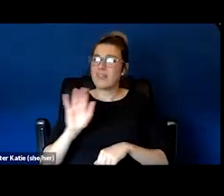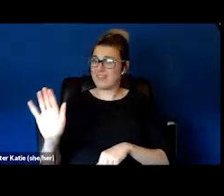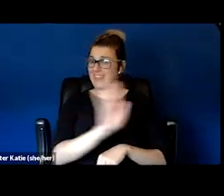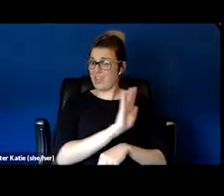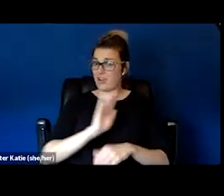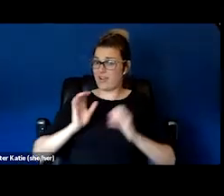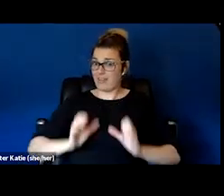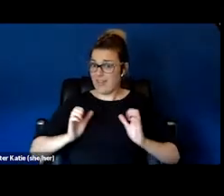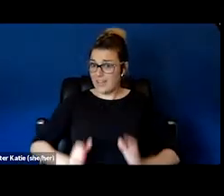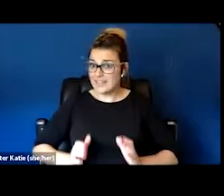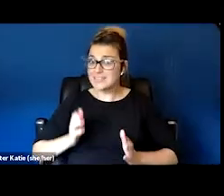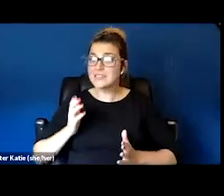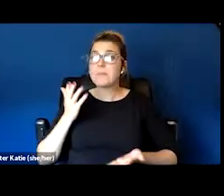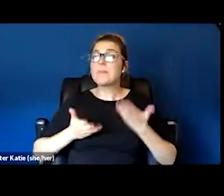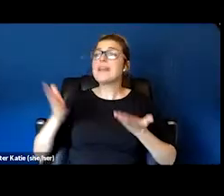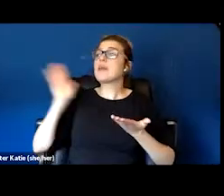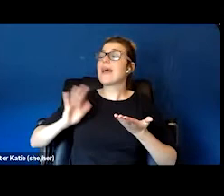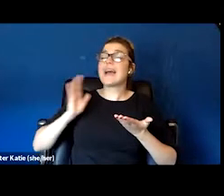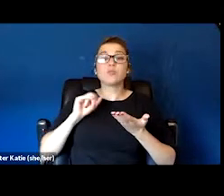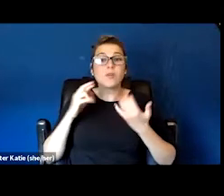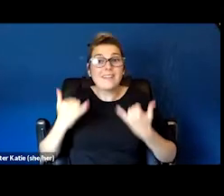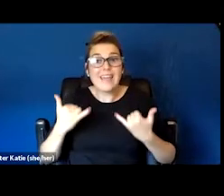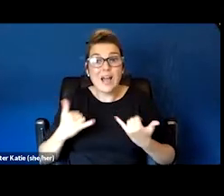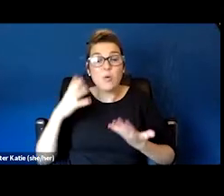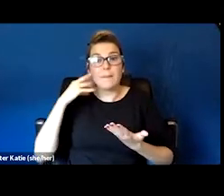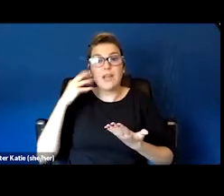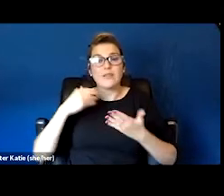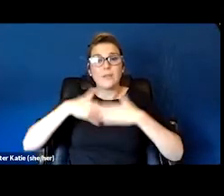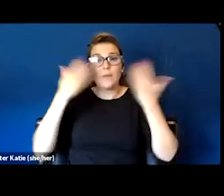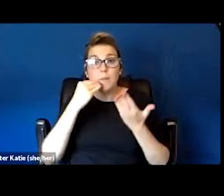or have experienced homelessness, or are at risk of homelessness.